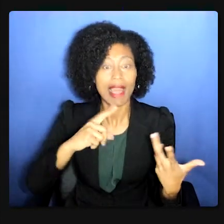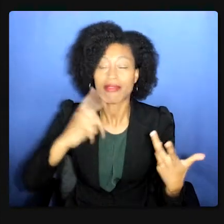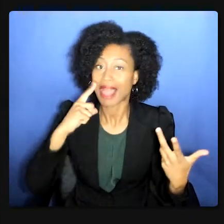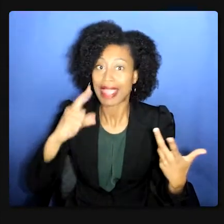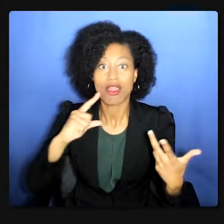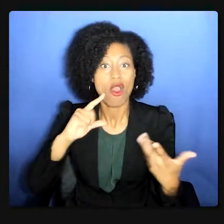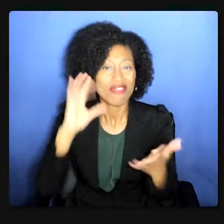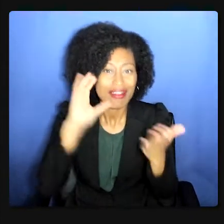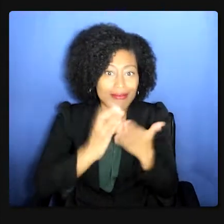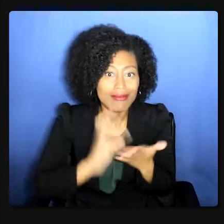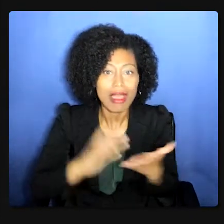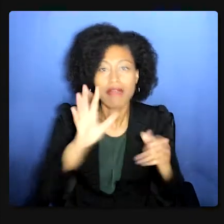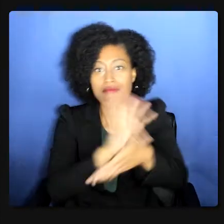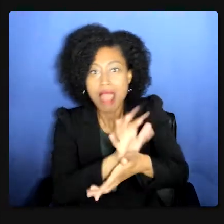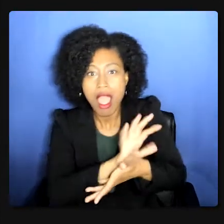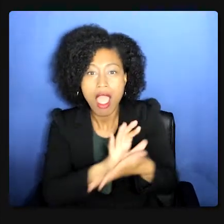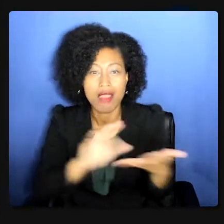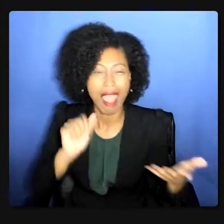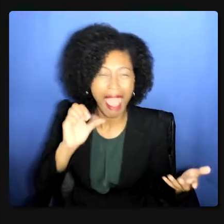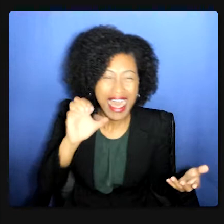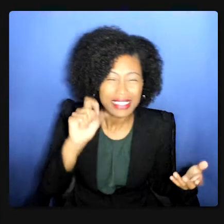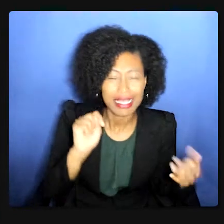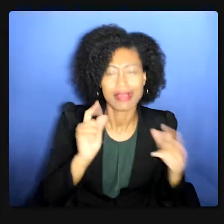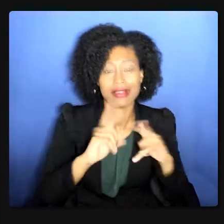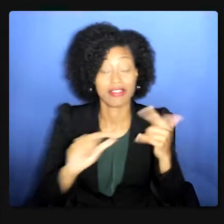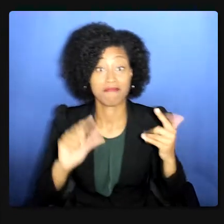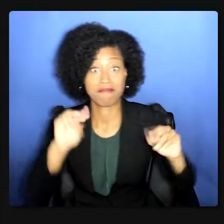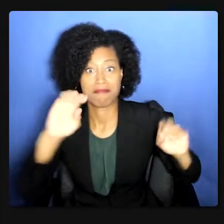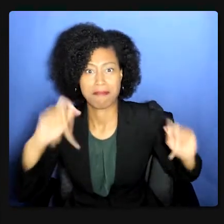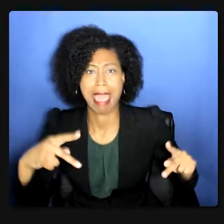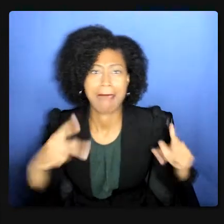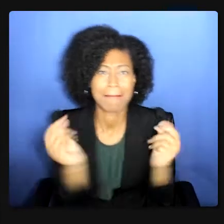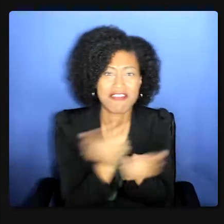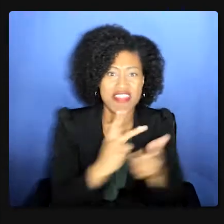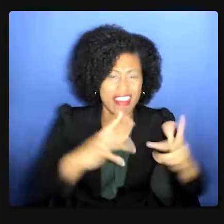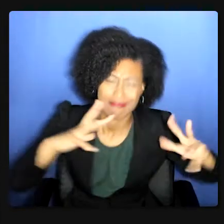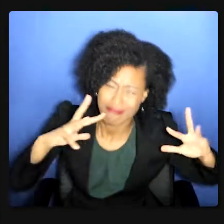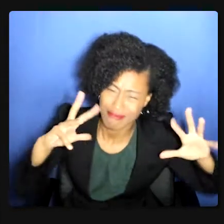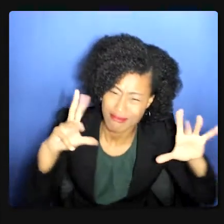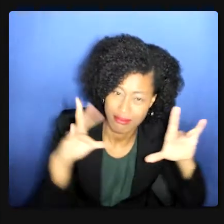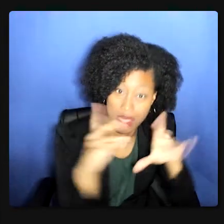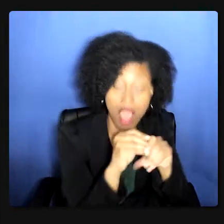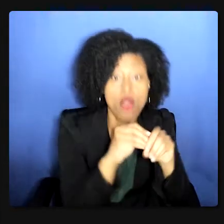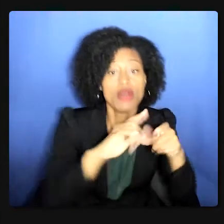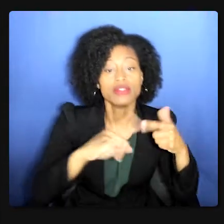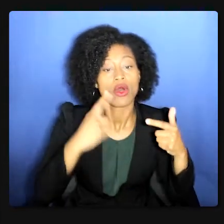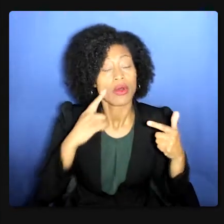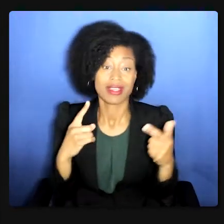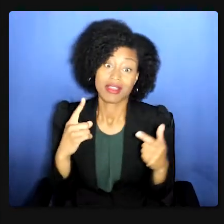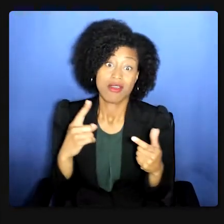[Dimitris] They map everything. -[Amie] Yeah. [Dimitris] So a common pattern in the game server hosting is what we call pre-warm the game servers, right.